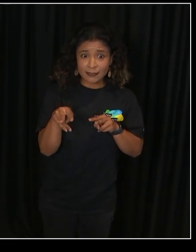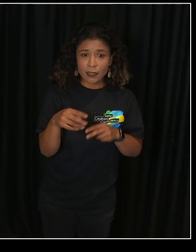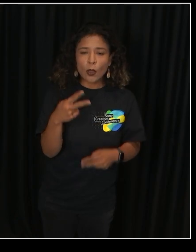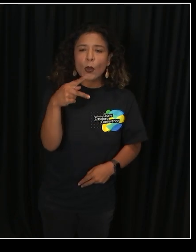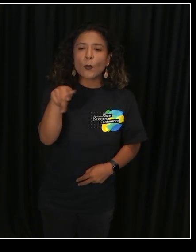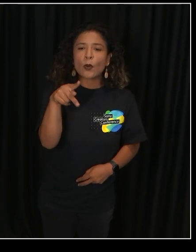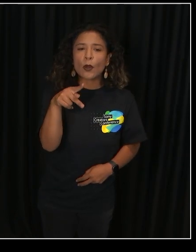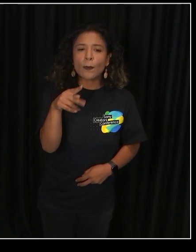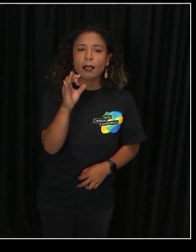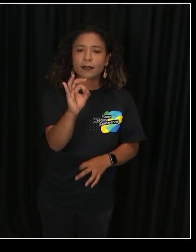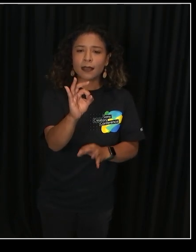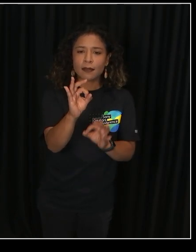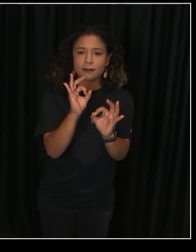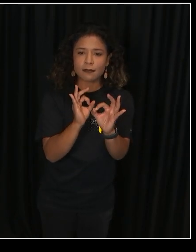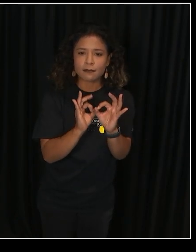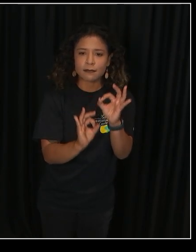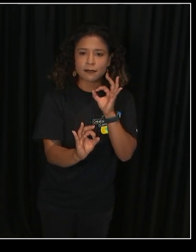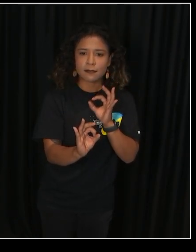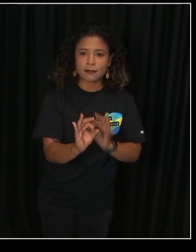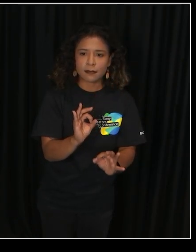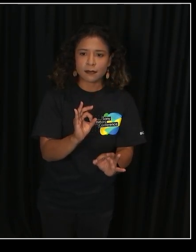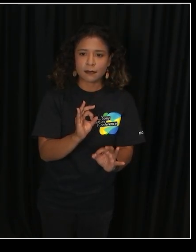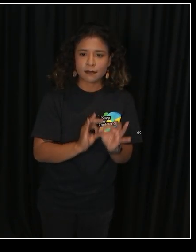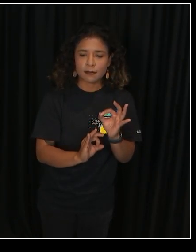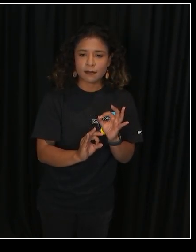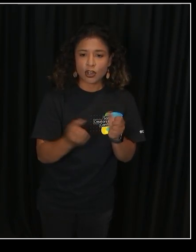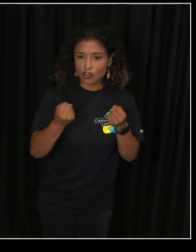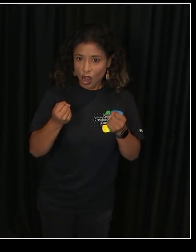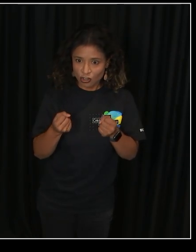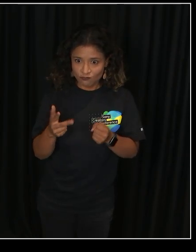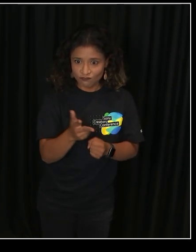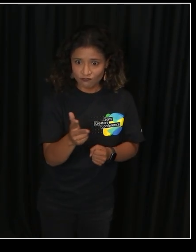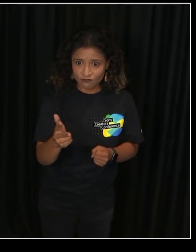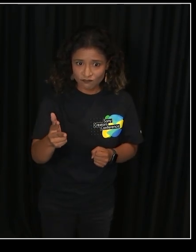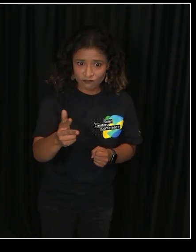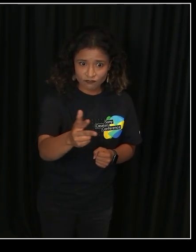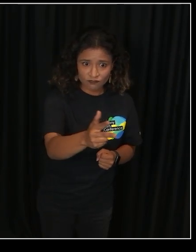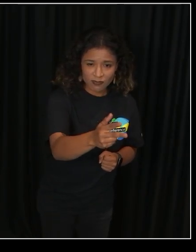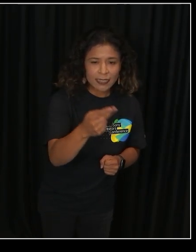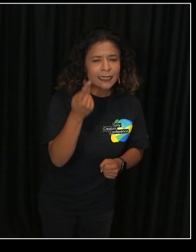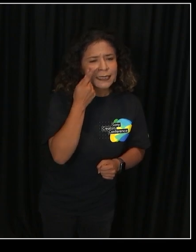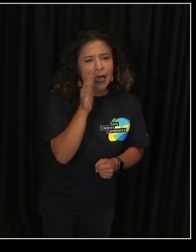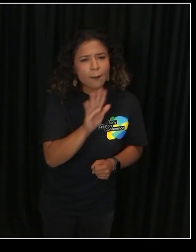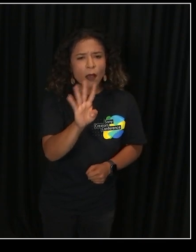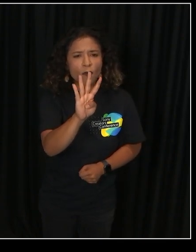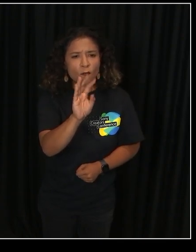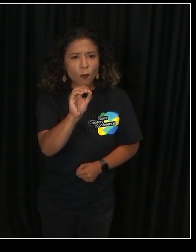propagating as the car drives down the track, it sees about 40 points on either side of the edge,